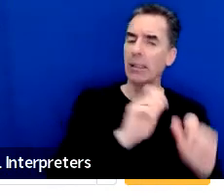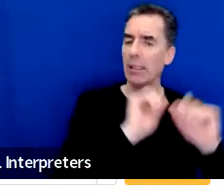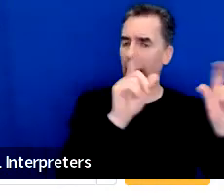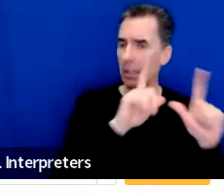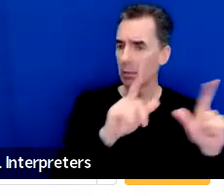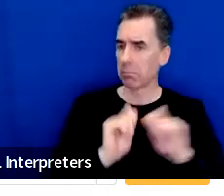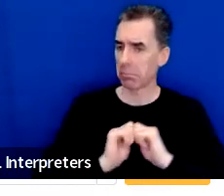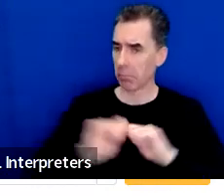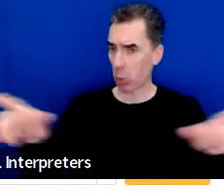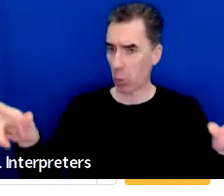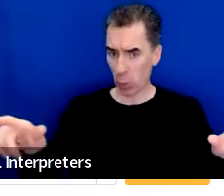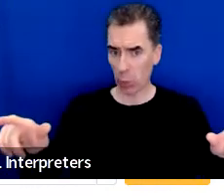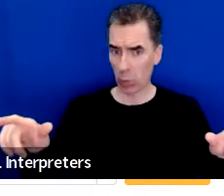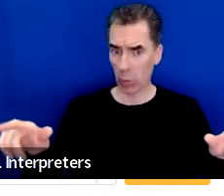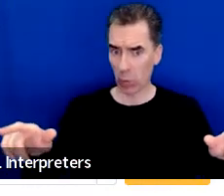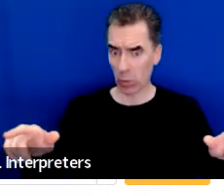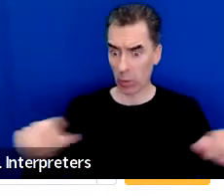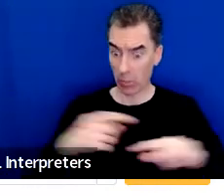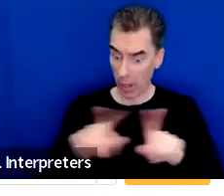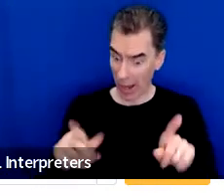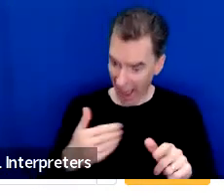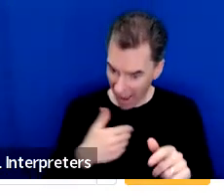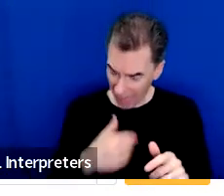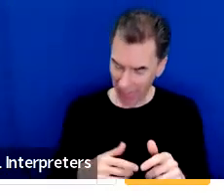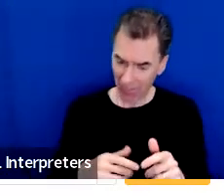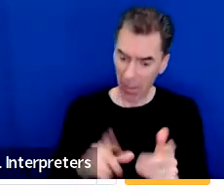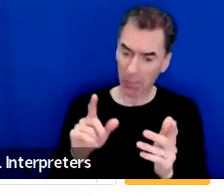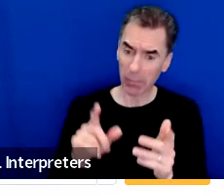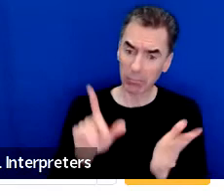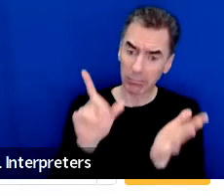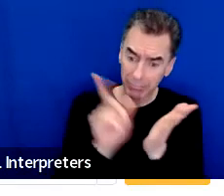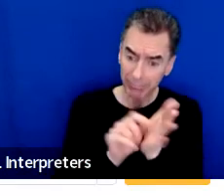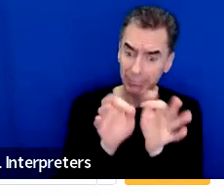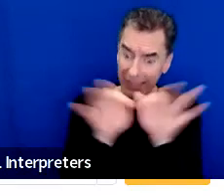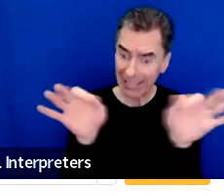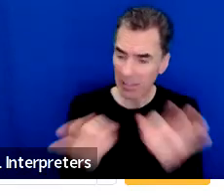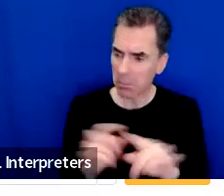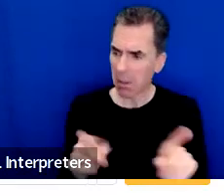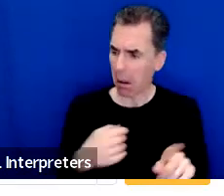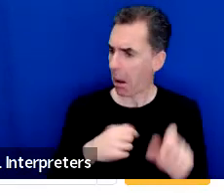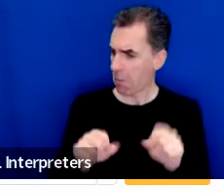I don't know that there's anything written specifically currently but I can definitely write something on the slides.